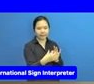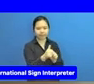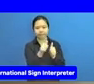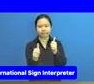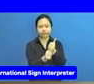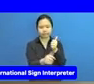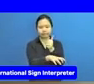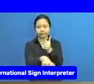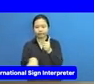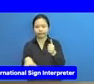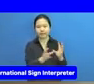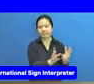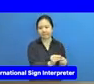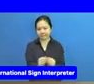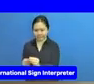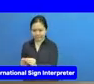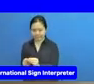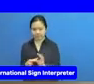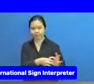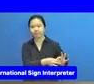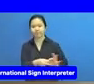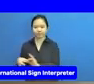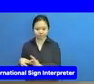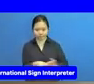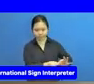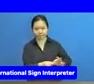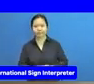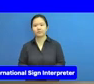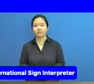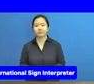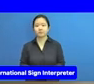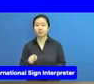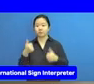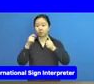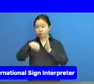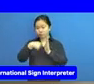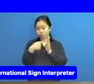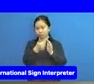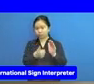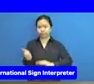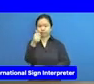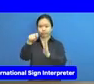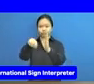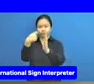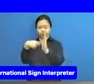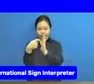online sessions open to the entire sector. The first one is in two weeks on Friday,